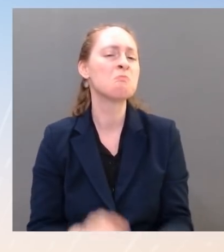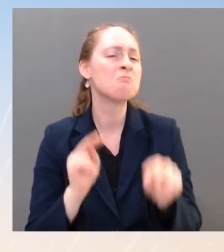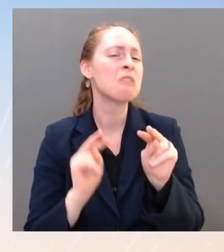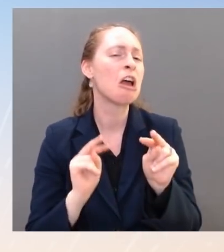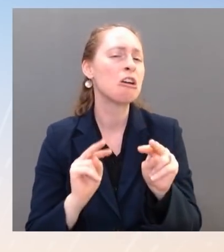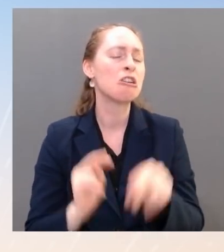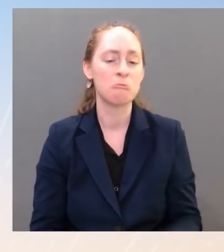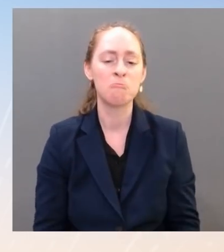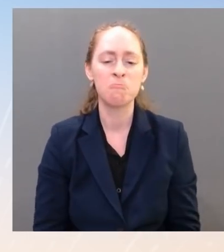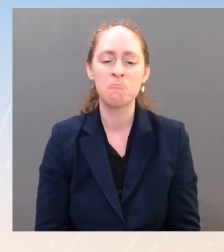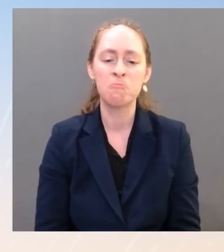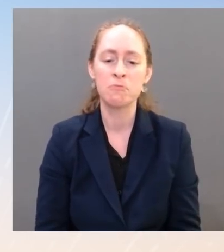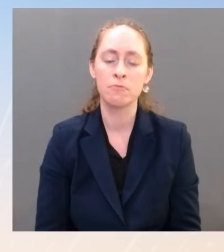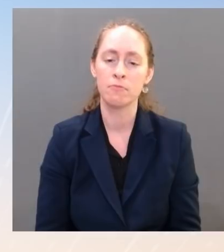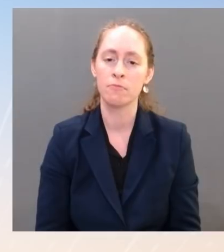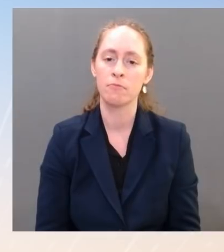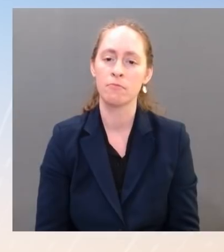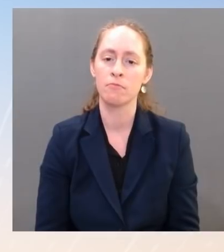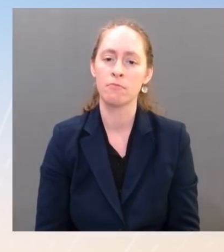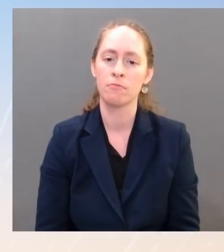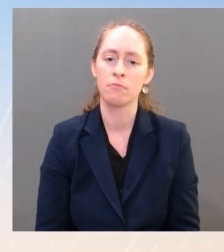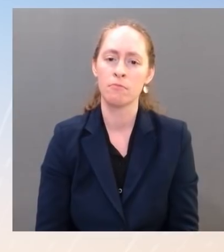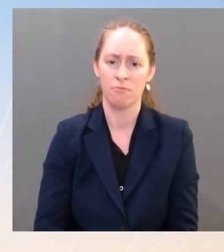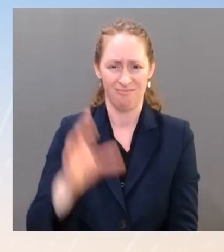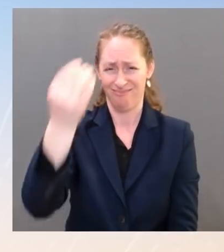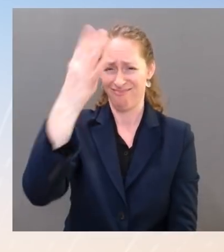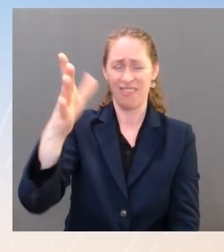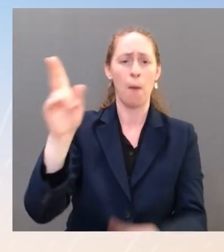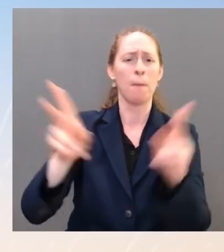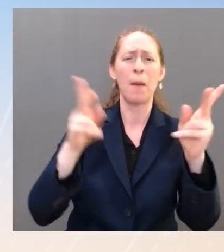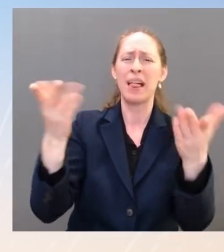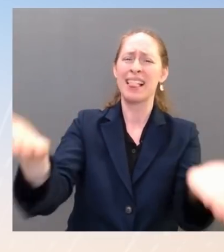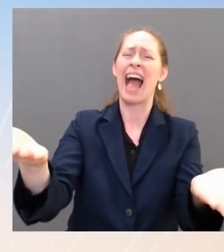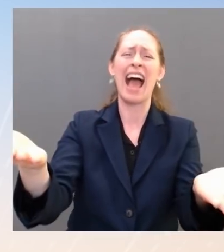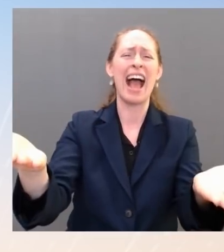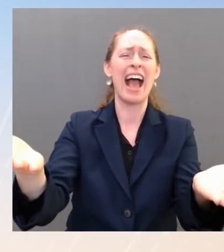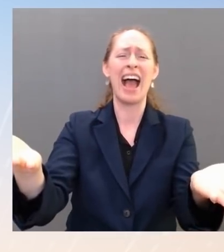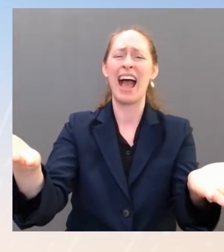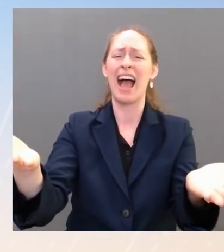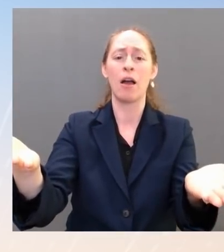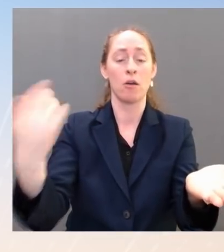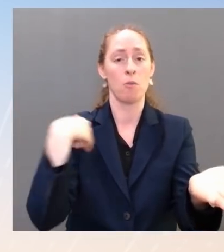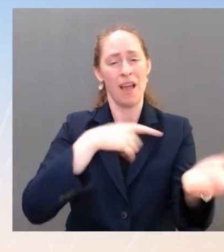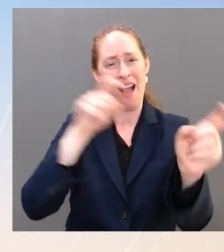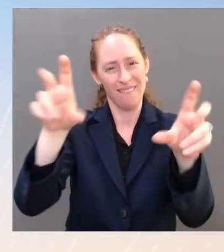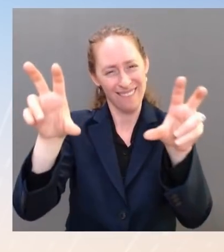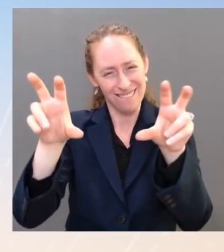We just need to make sure as we make investments in job training and workforce development money, that we go out and make sure we train the people for the jobs.